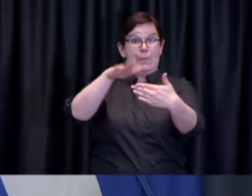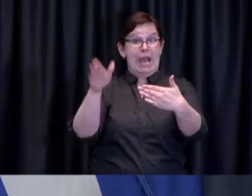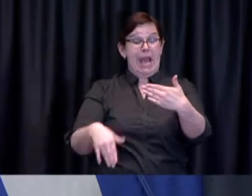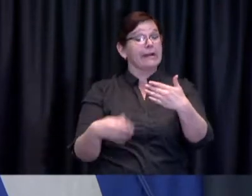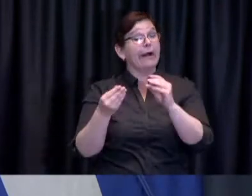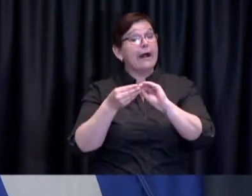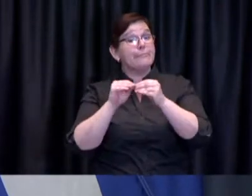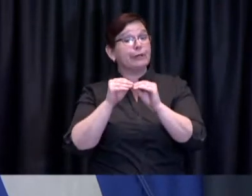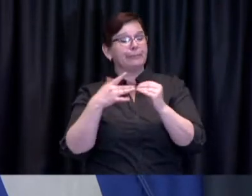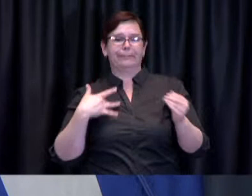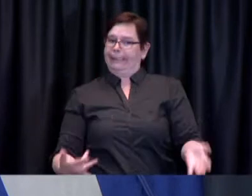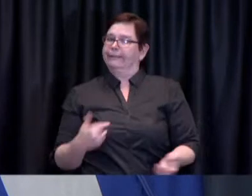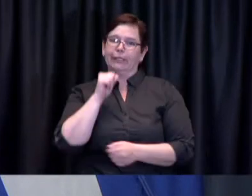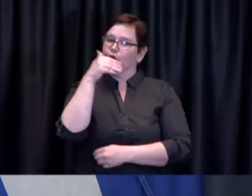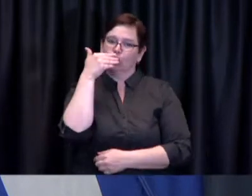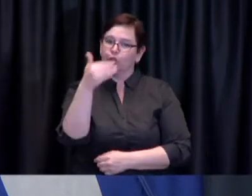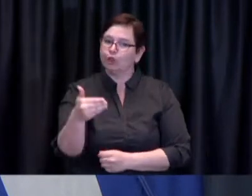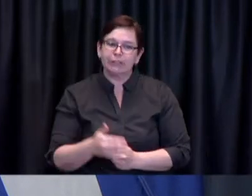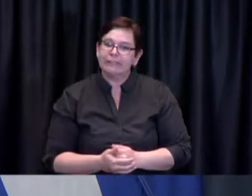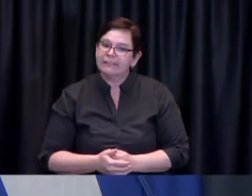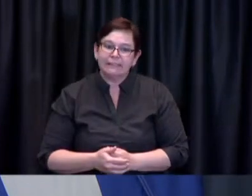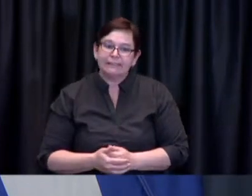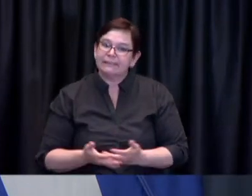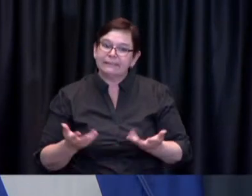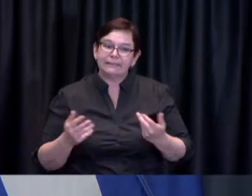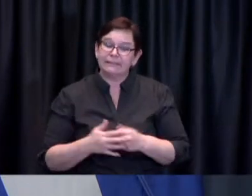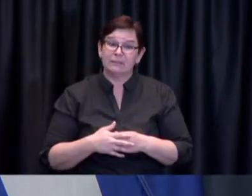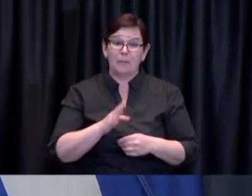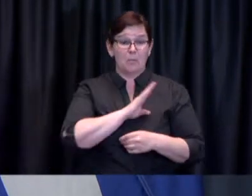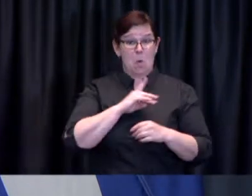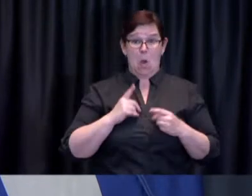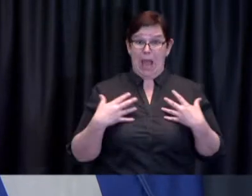at the board of health meeting earlier this month i noted that after